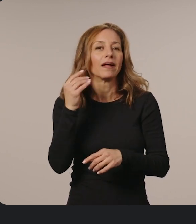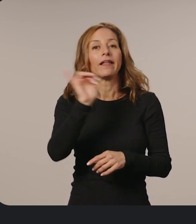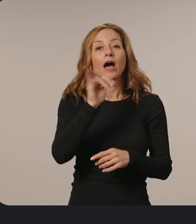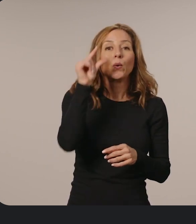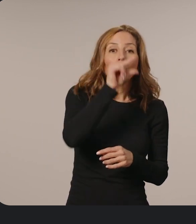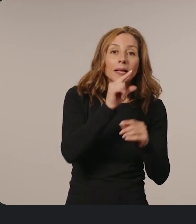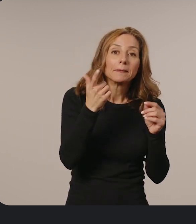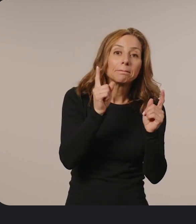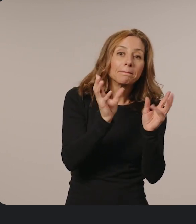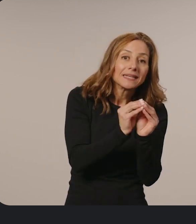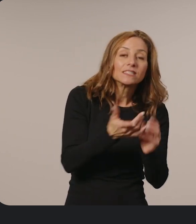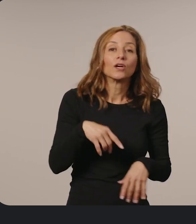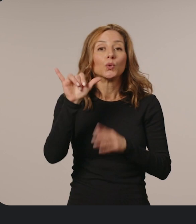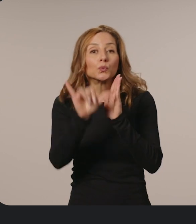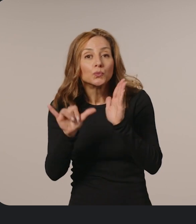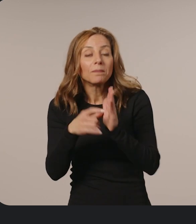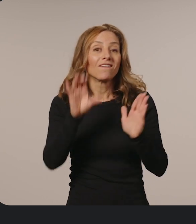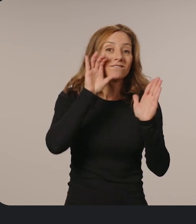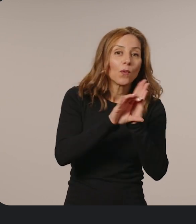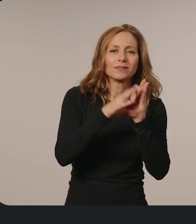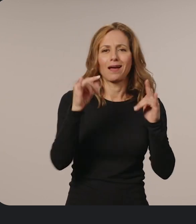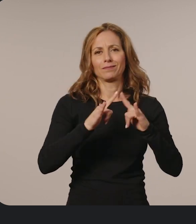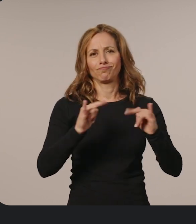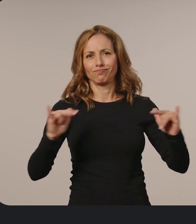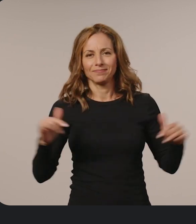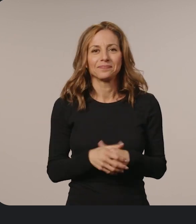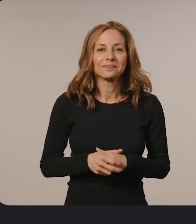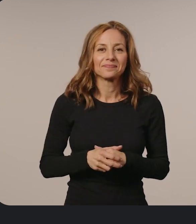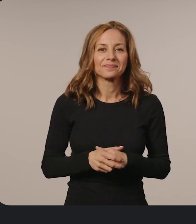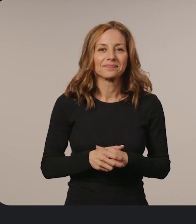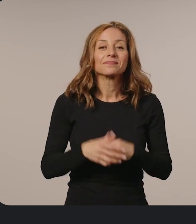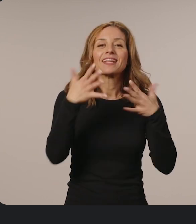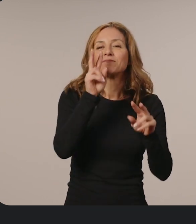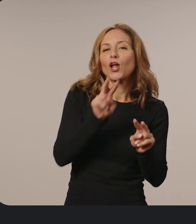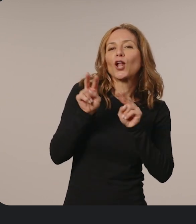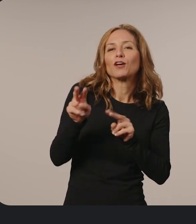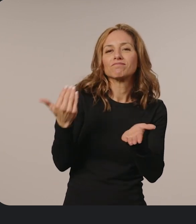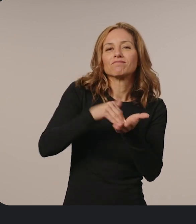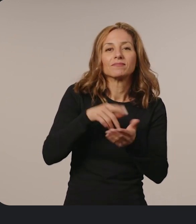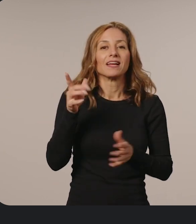you are familiar with, including Google Meet, YouTube, Photos, and many more.